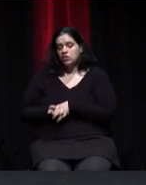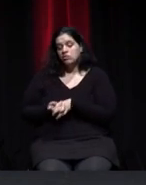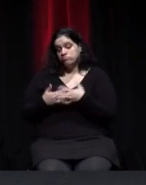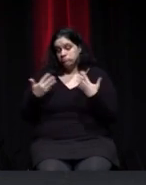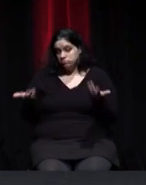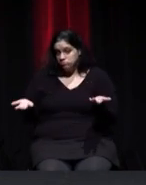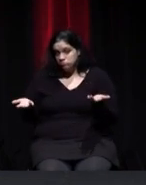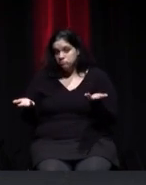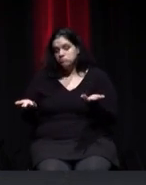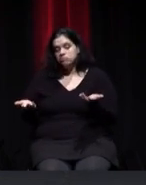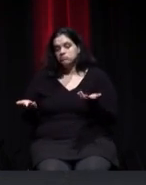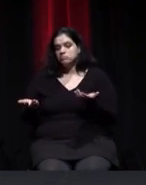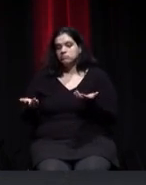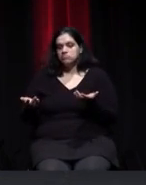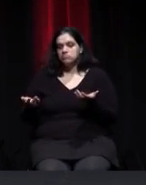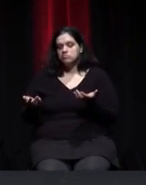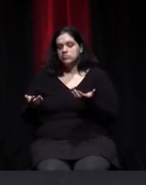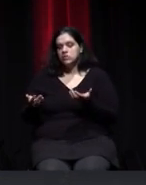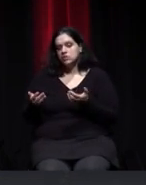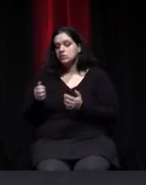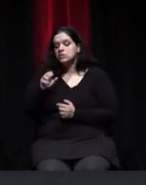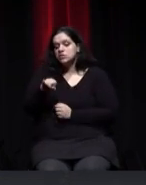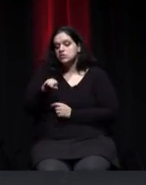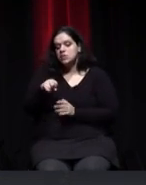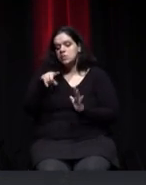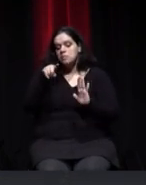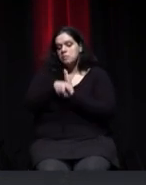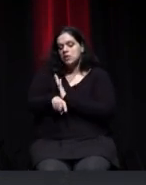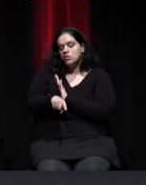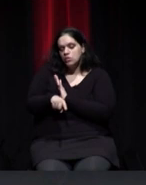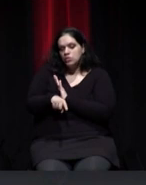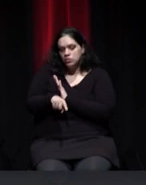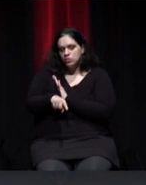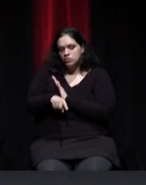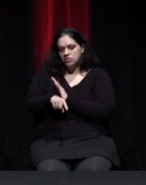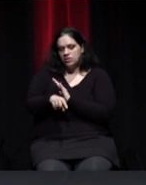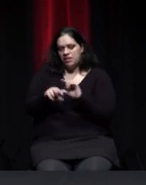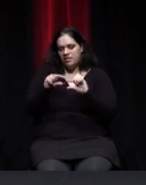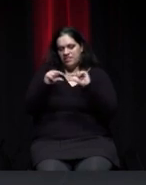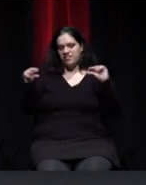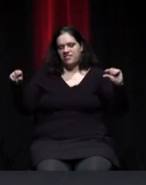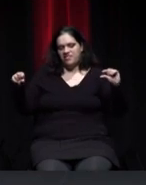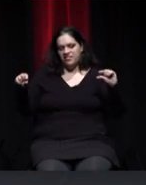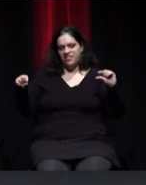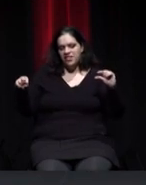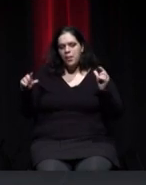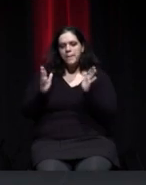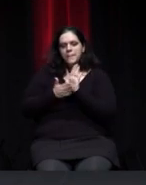If the question proposed in this table